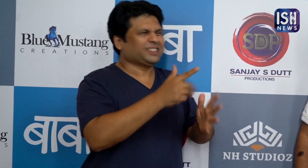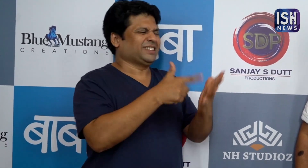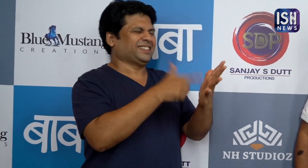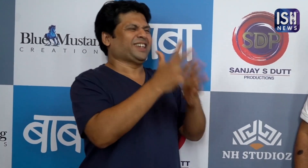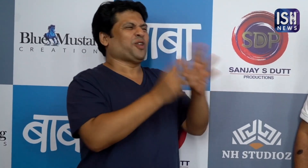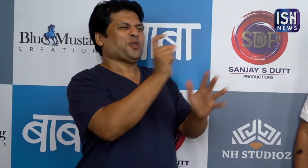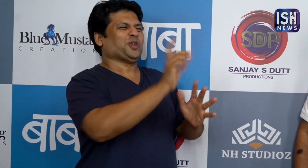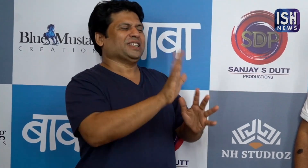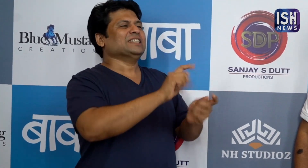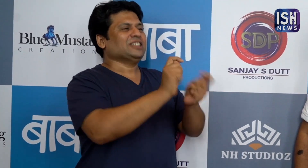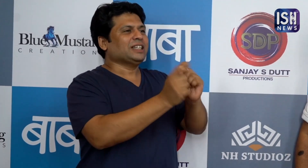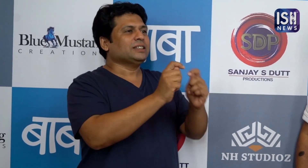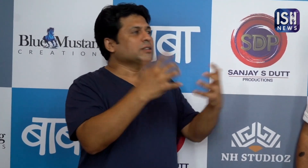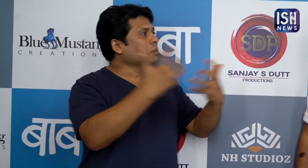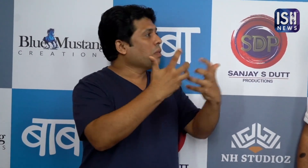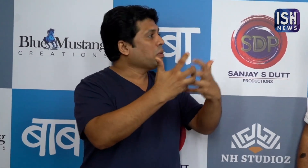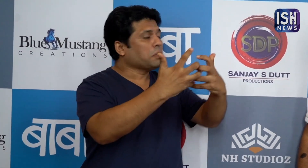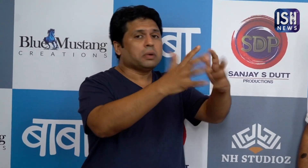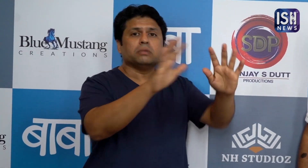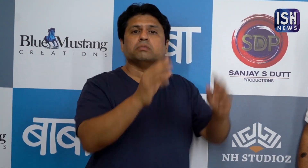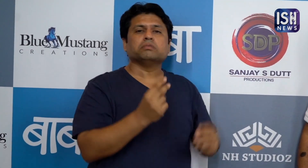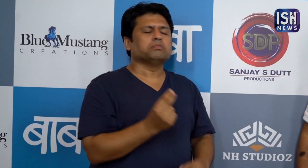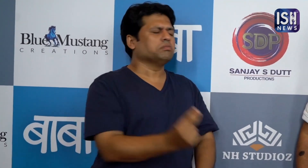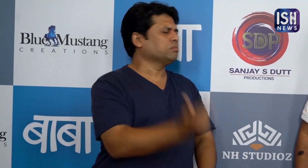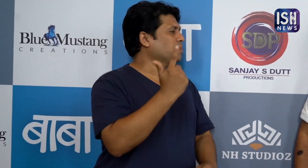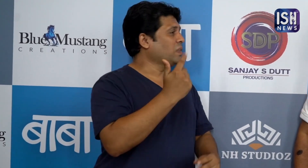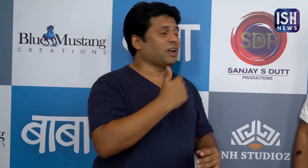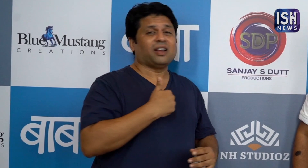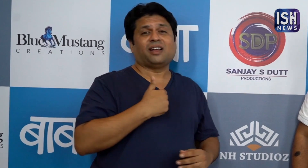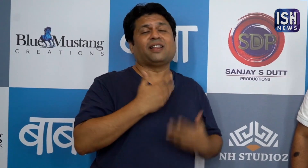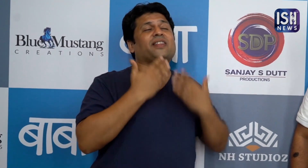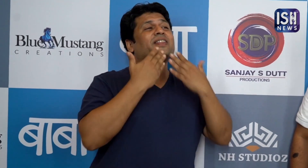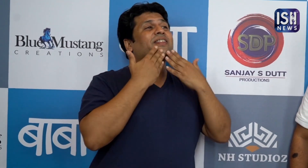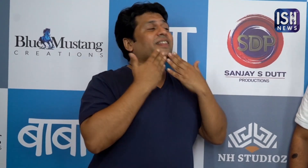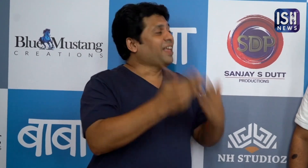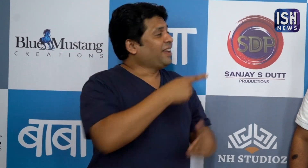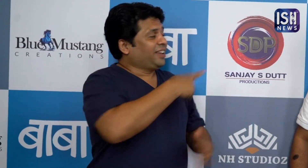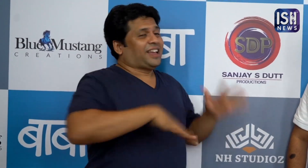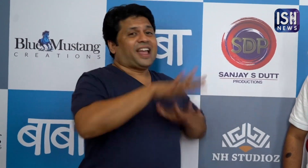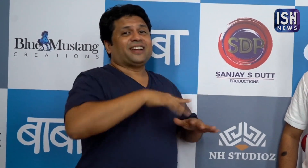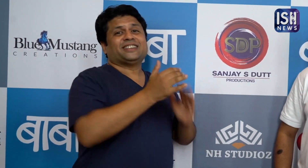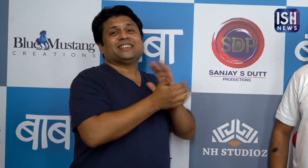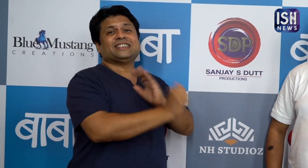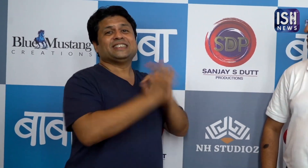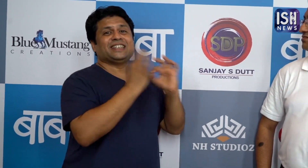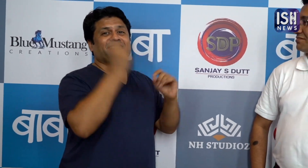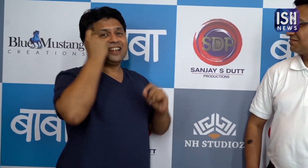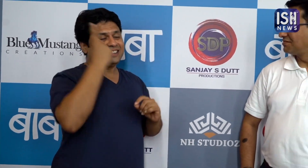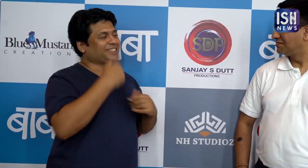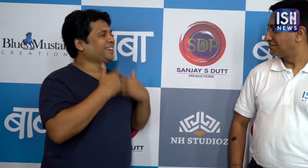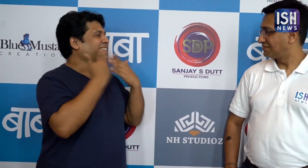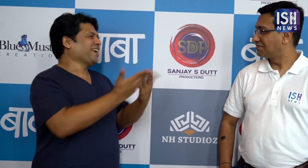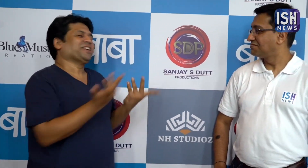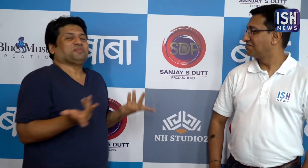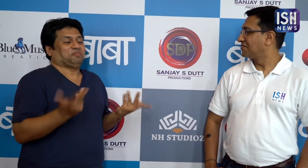If I was not happy I made changes in the sign. I kept doing this and the work went on smoothly. I thank the actors for their skills and understanding.